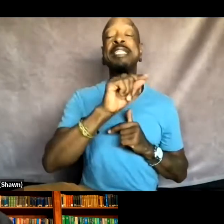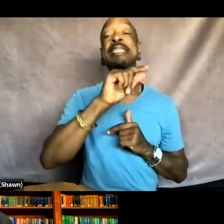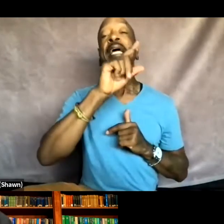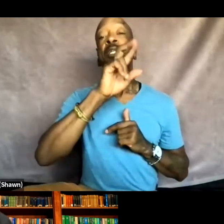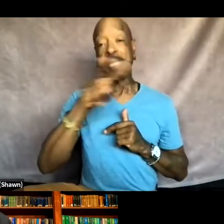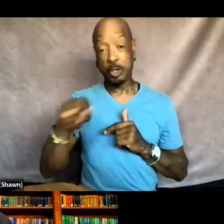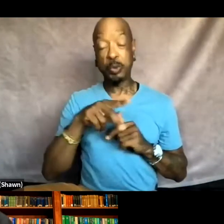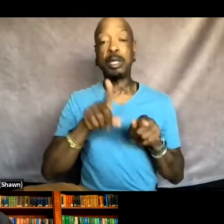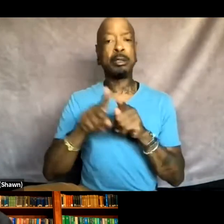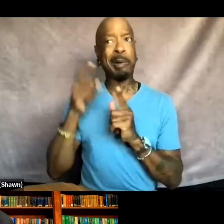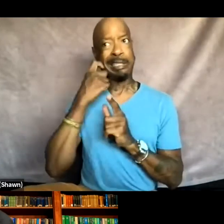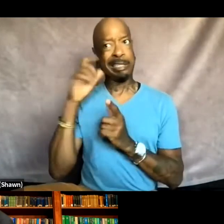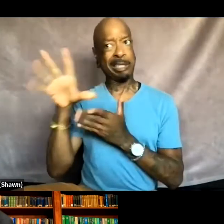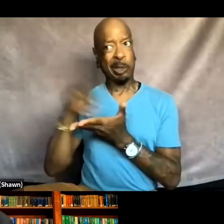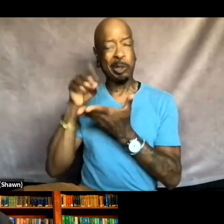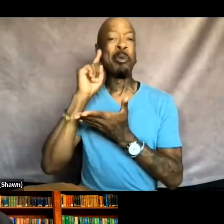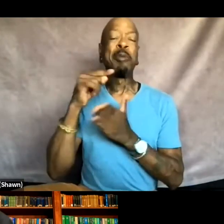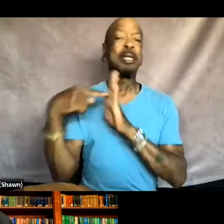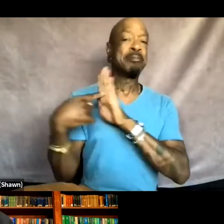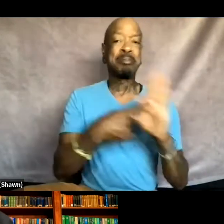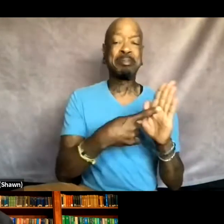Nicole Redding (she/her): That she's going to be featured in an upcoming anthology from